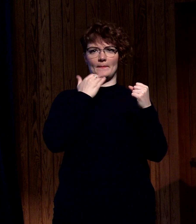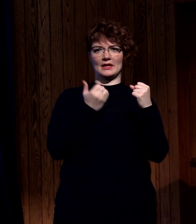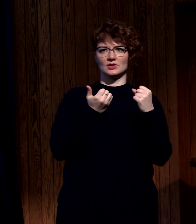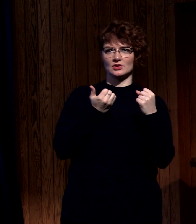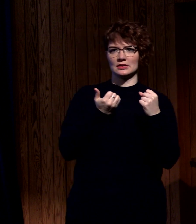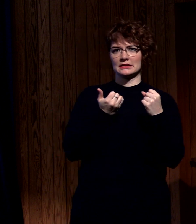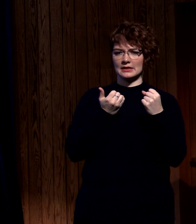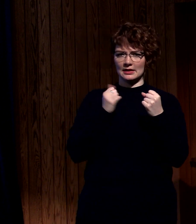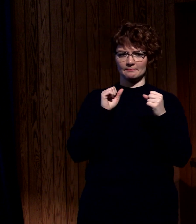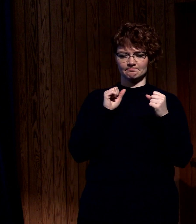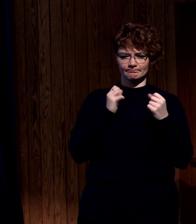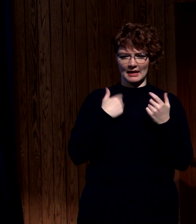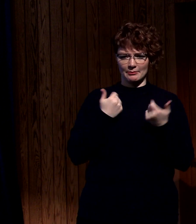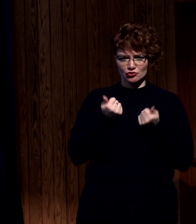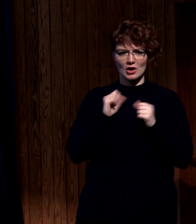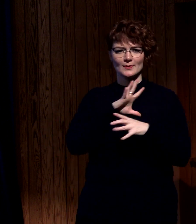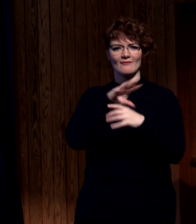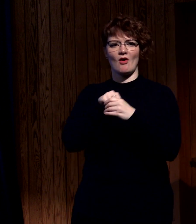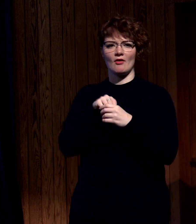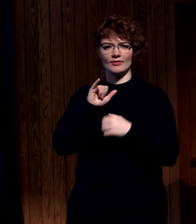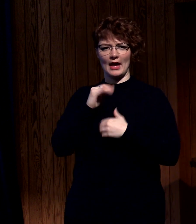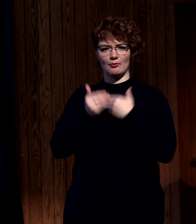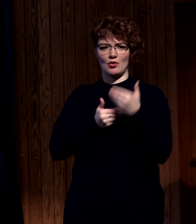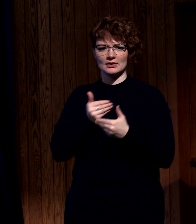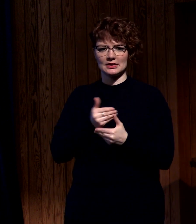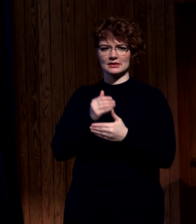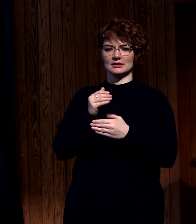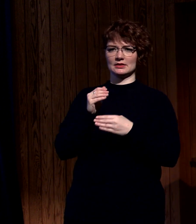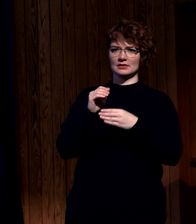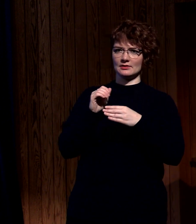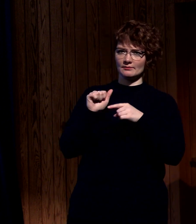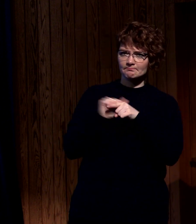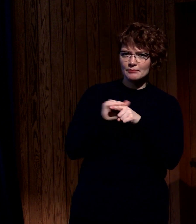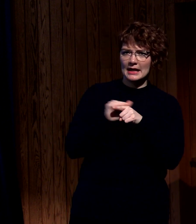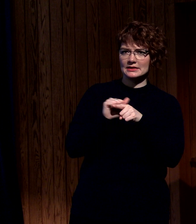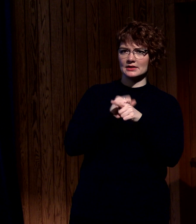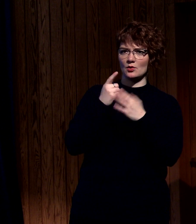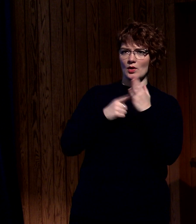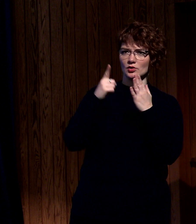this pruning process in the disciplines of Jesus, then there